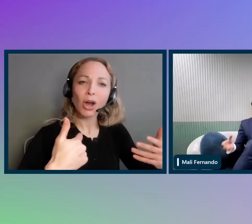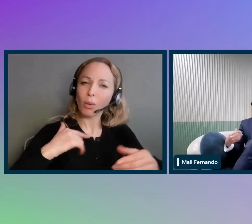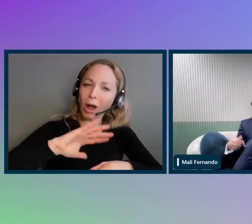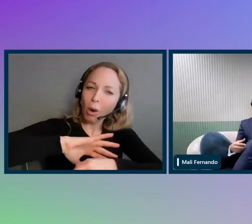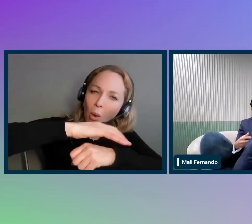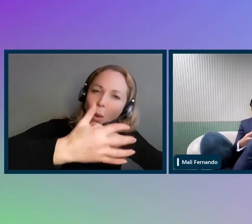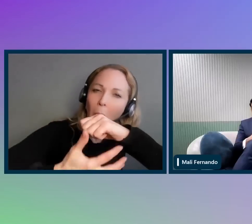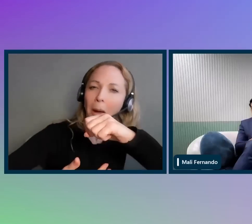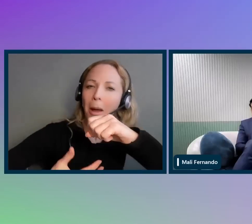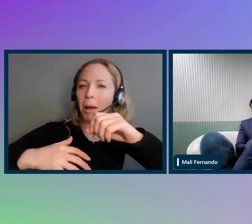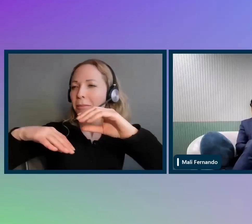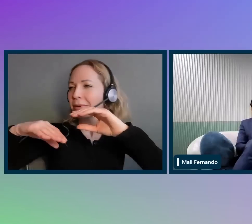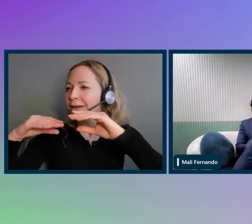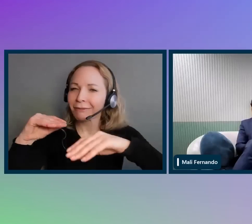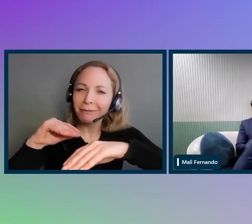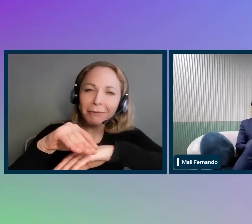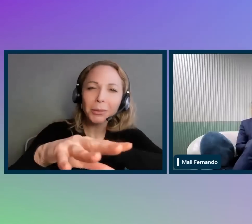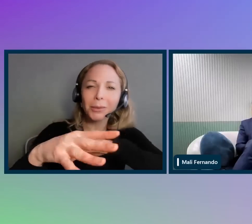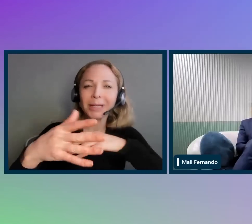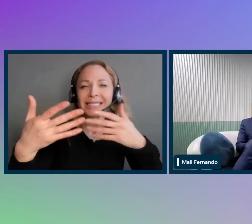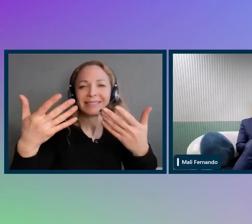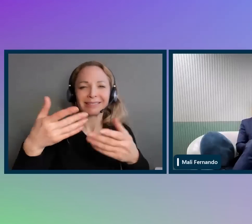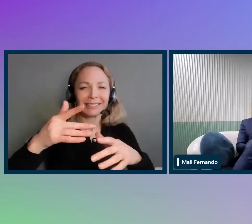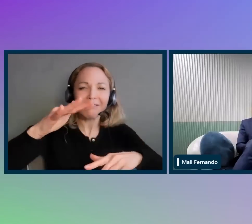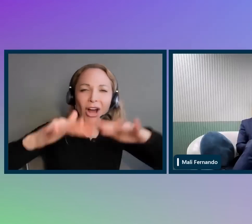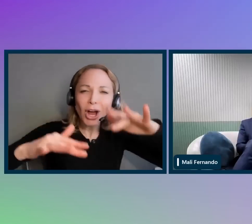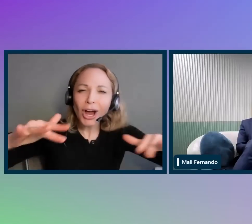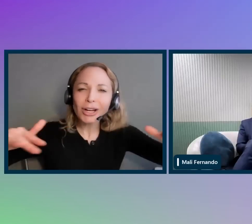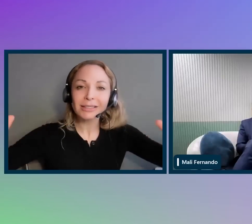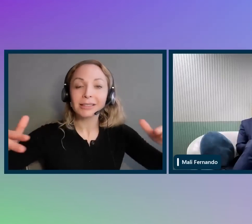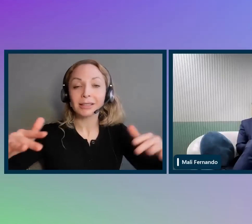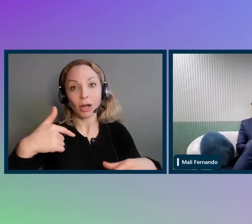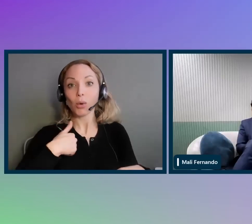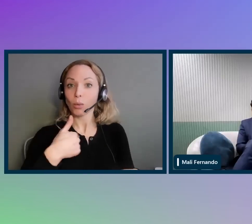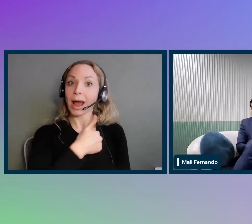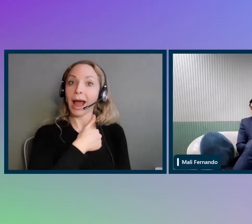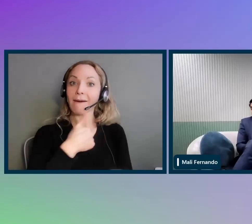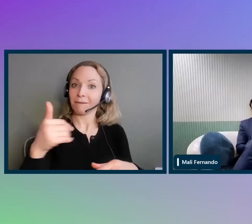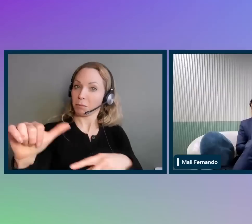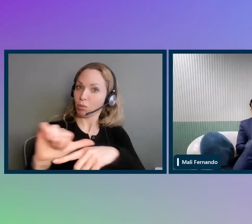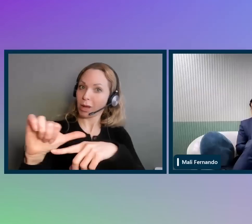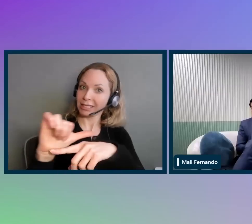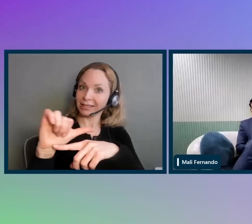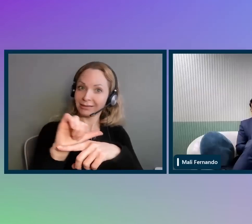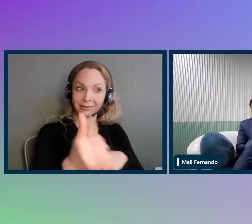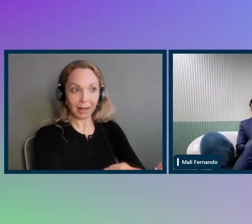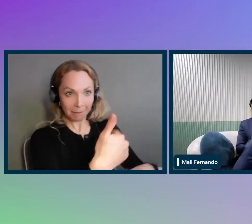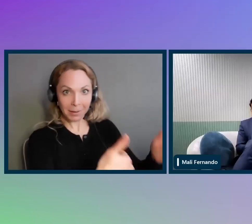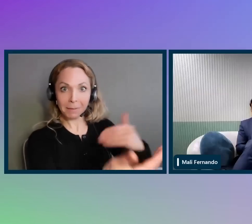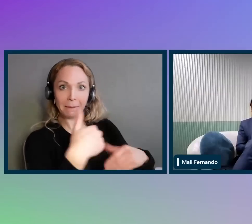So, our apprenticeship program is really unique. And I'll be honest, Preety, there wasn't a playbook to learn from,